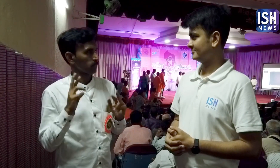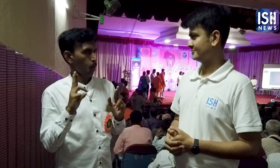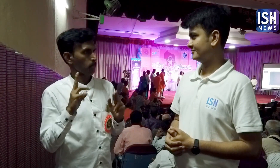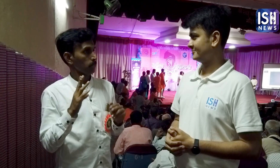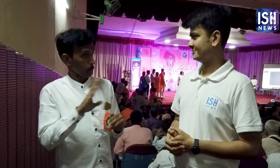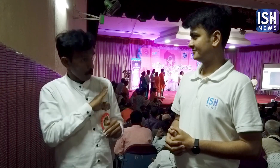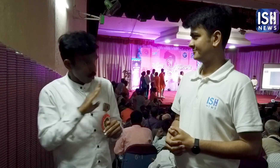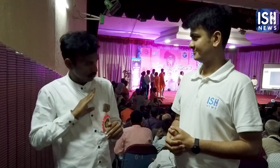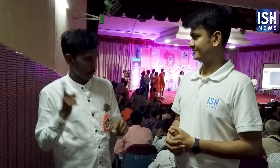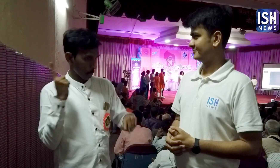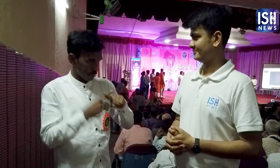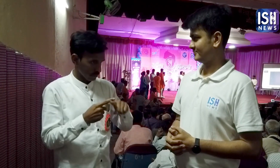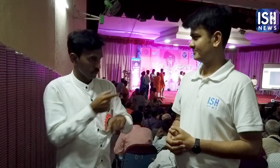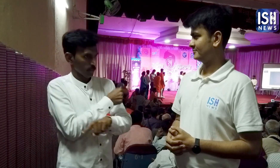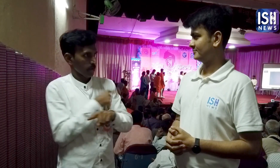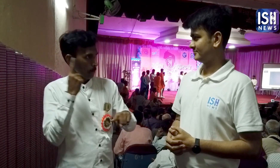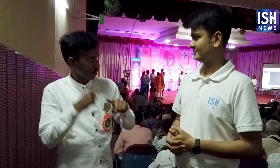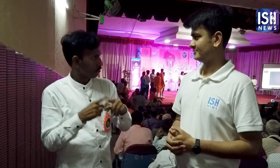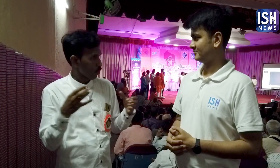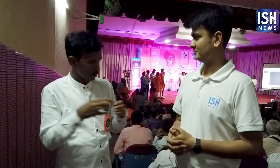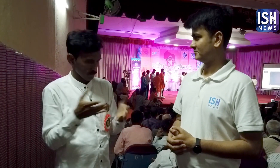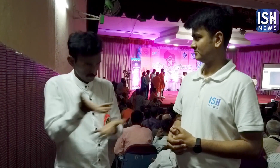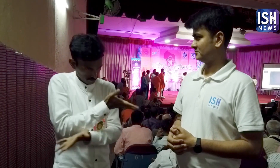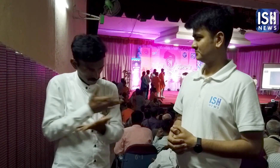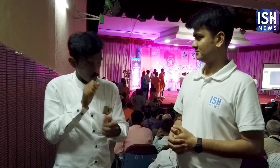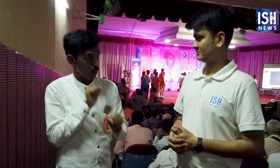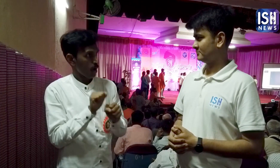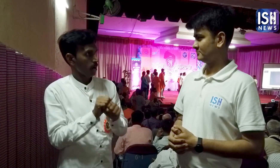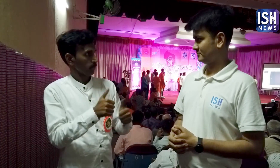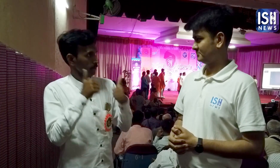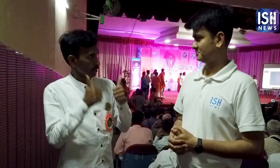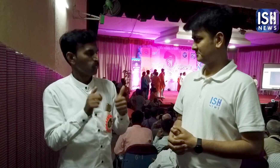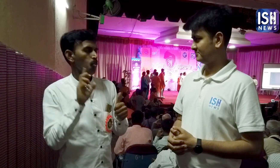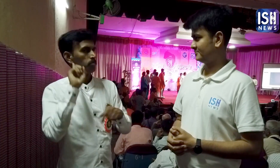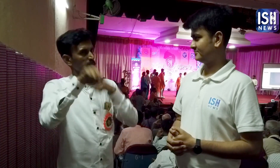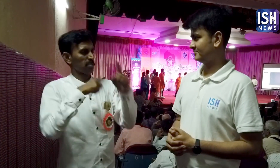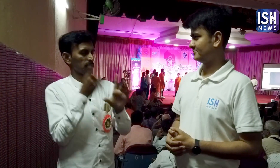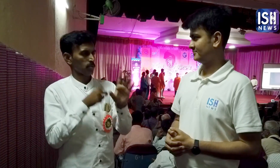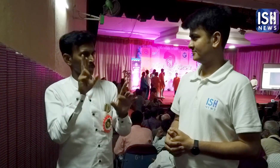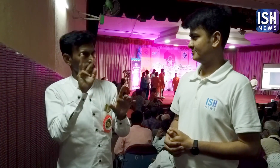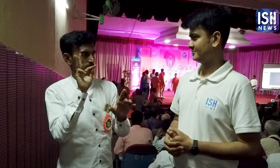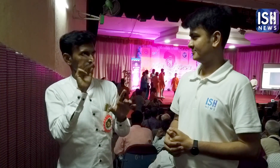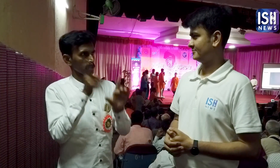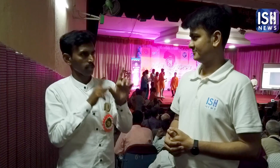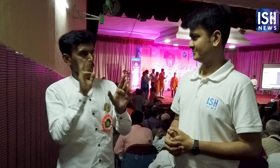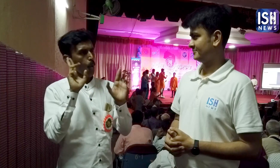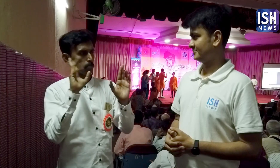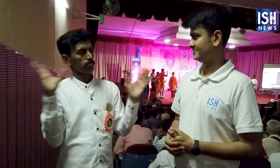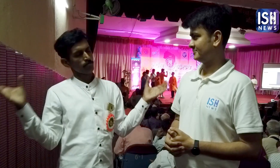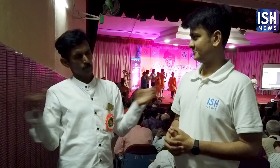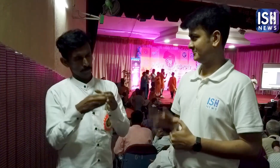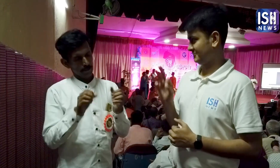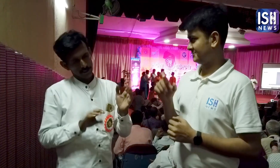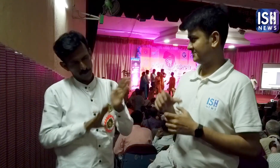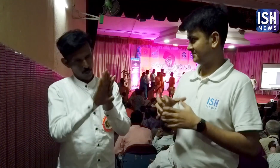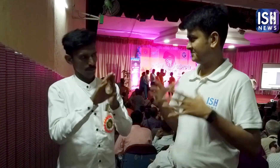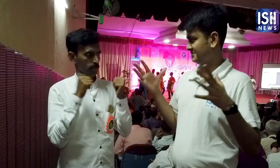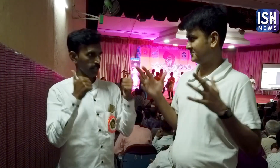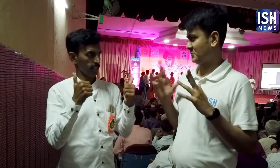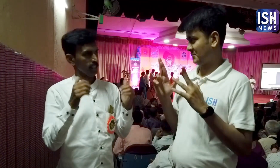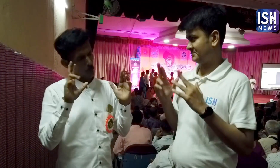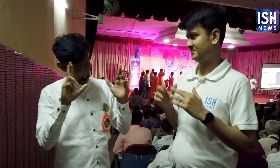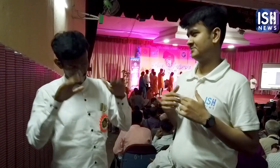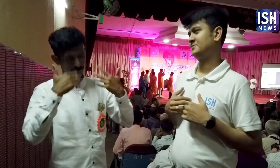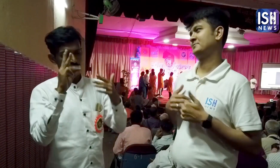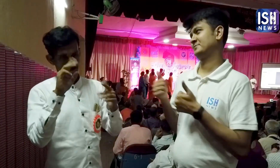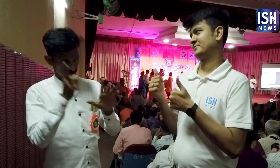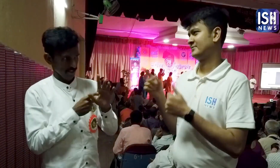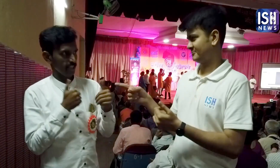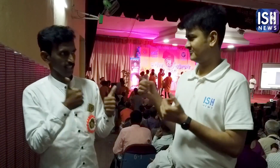The Board, volunteers and team will work hard and hopes to make the 30th anniversary more grand.